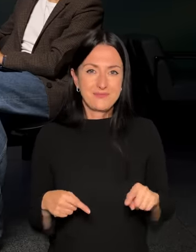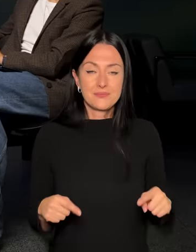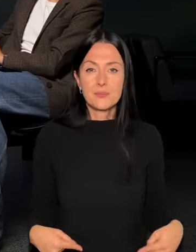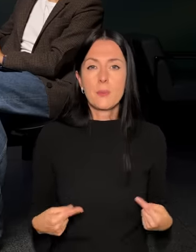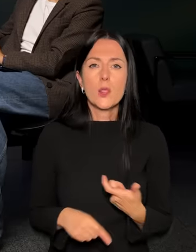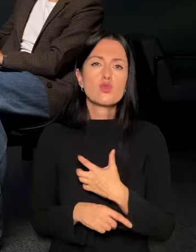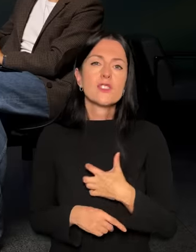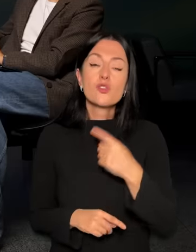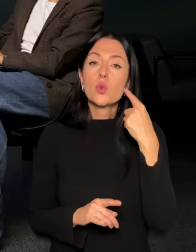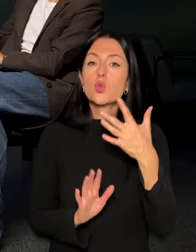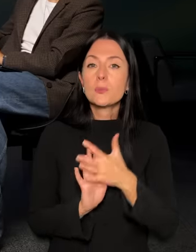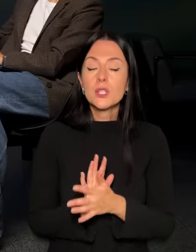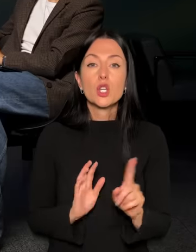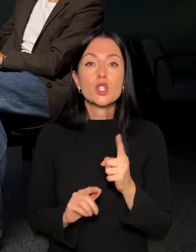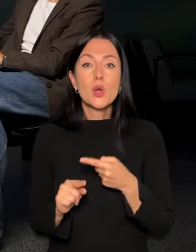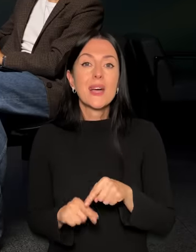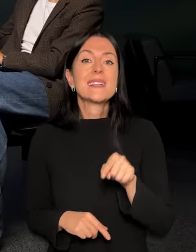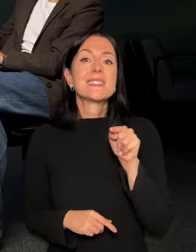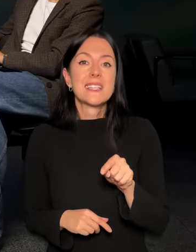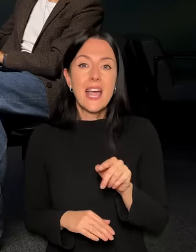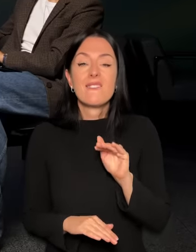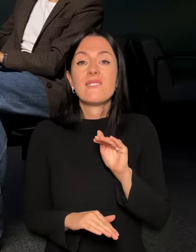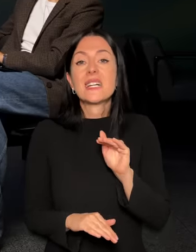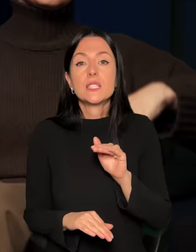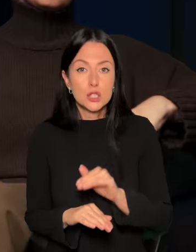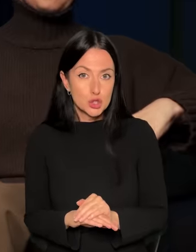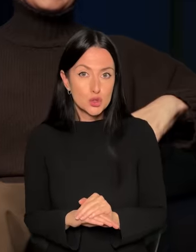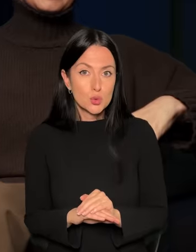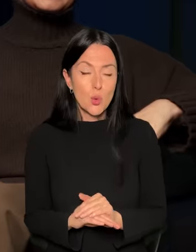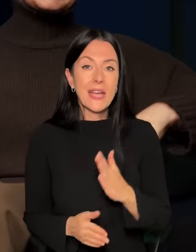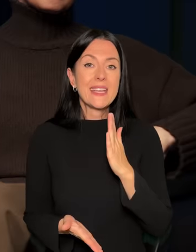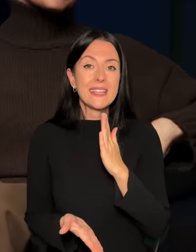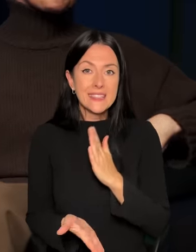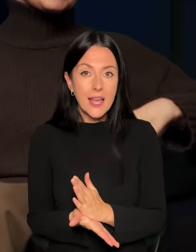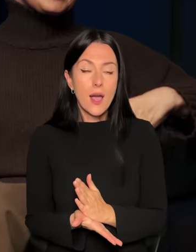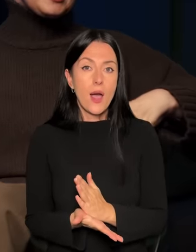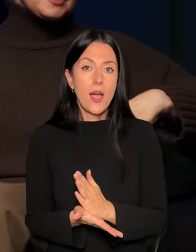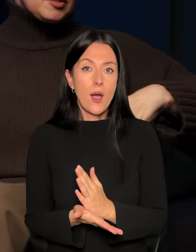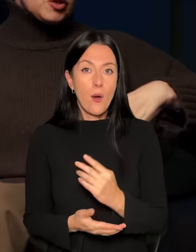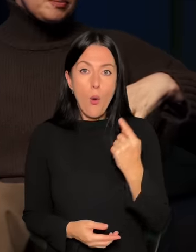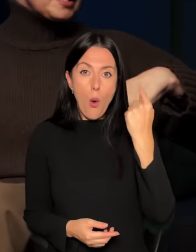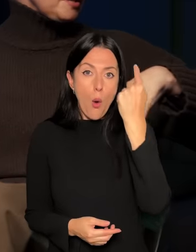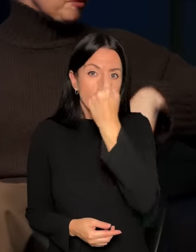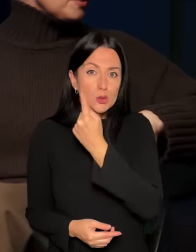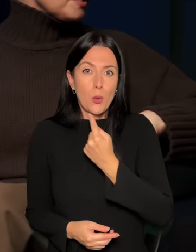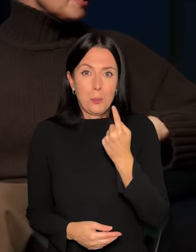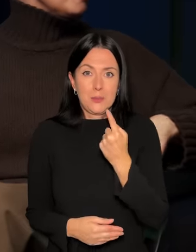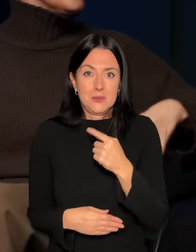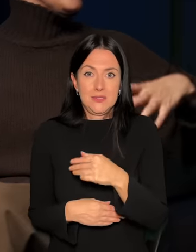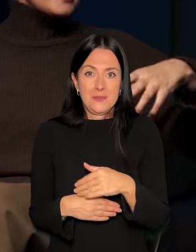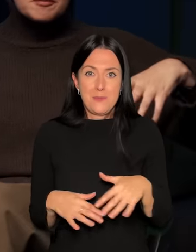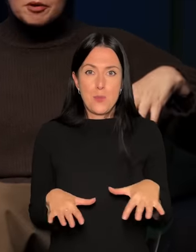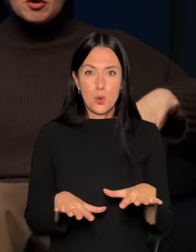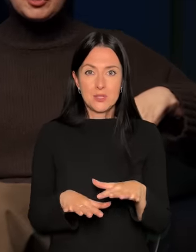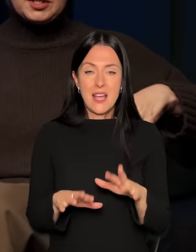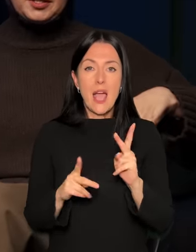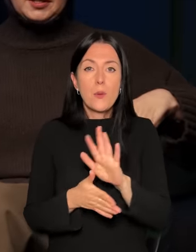It's essential to understand that this is, in fact, their personal space and an extension of their body.